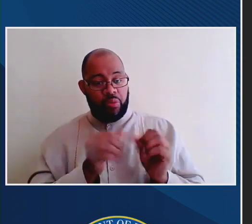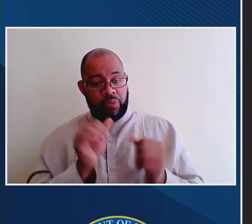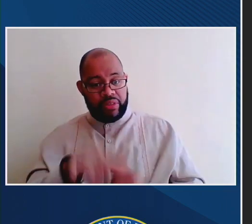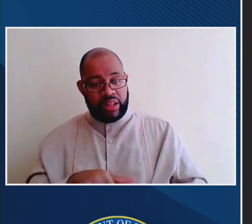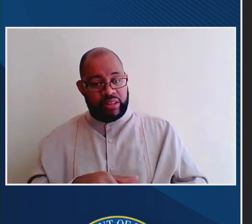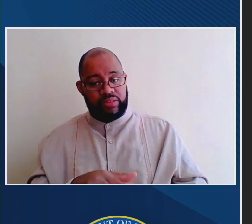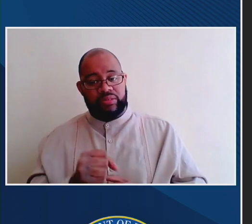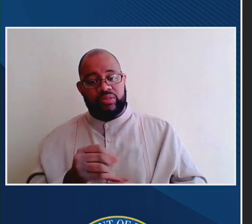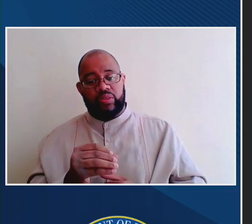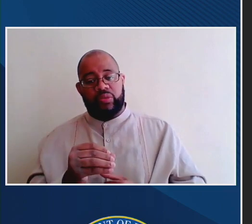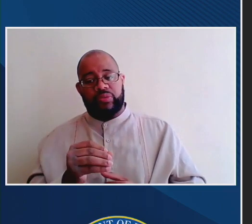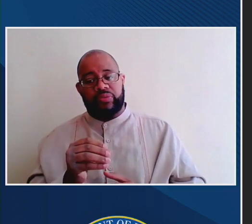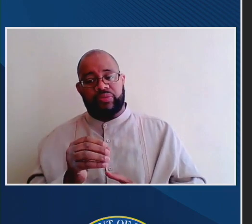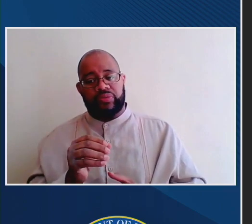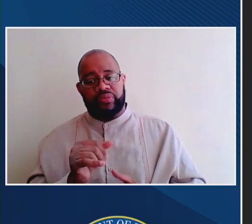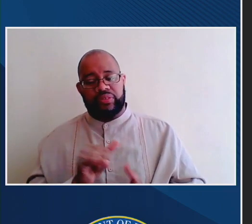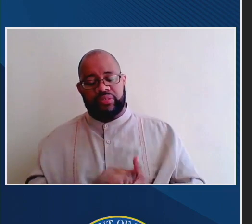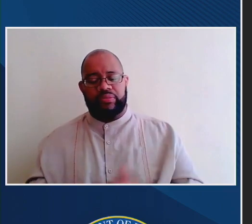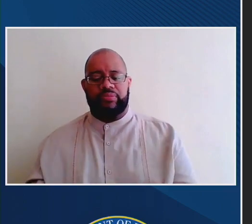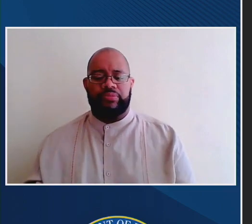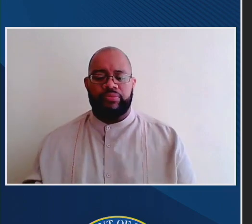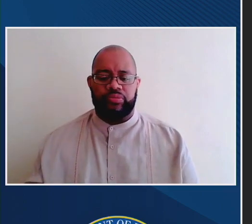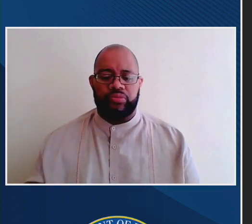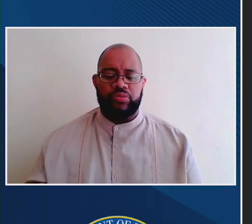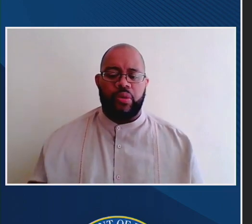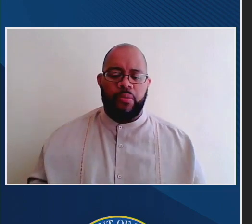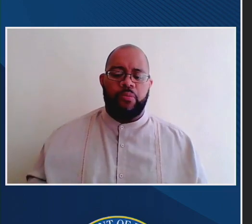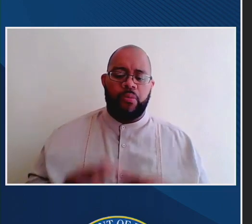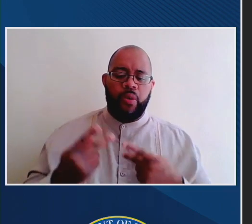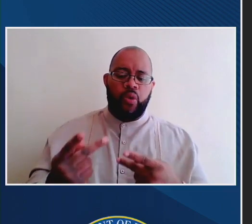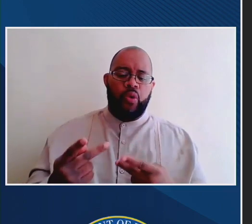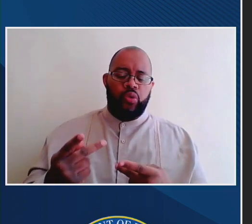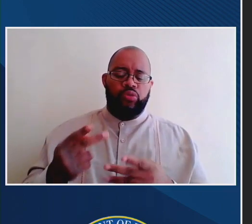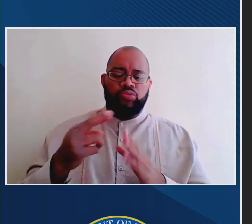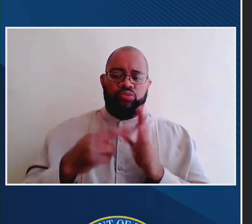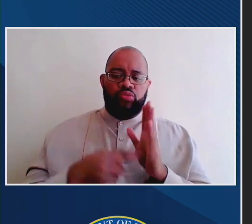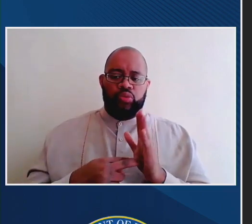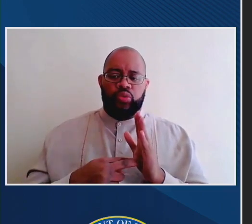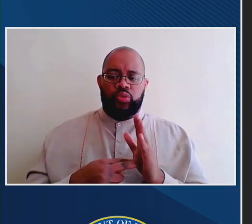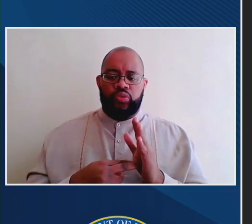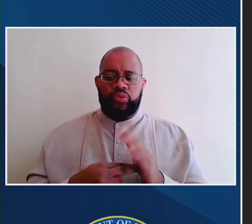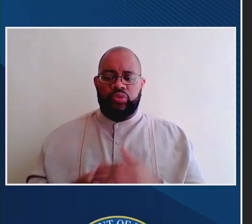that proposed regulation red line, Greg.